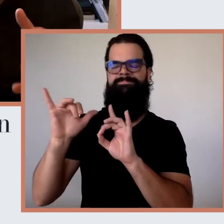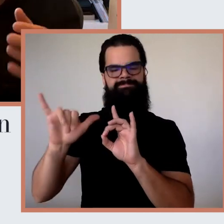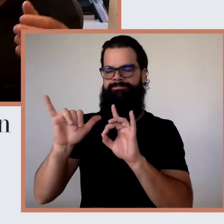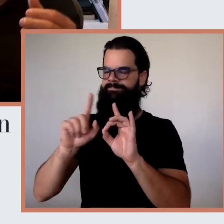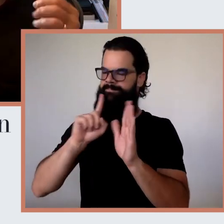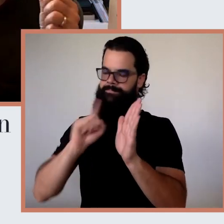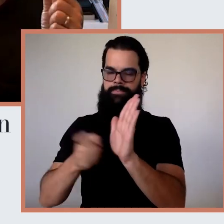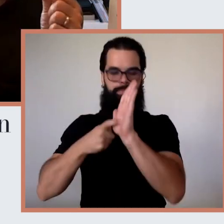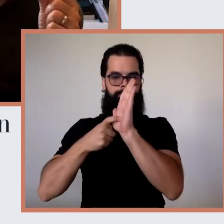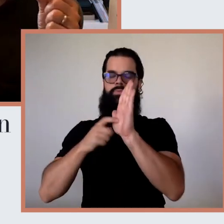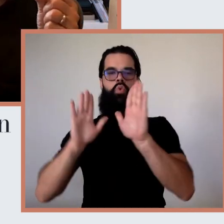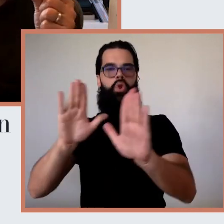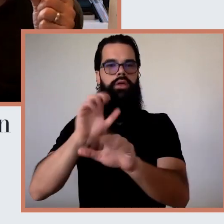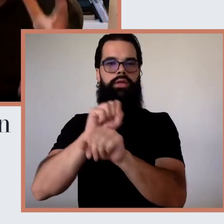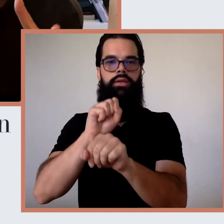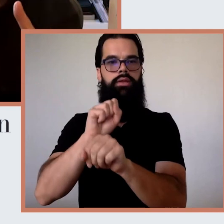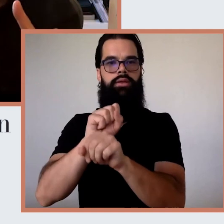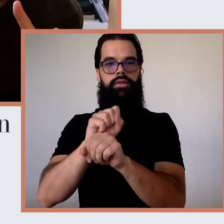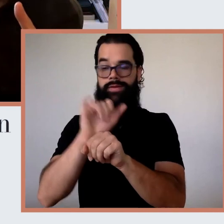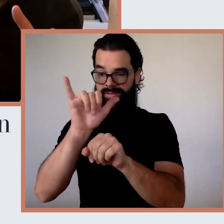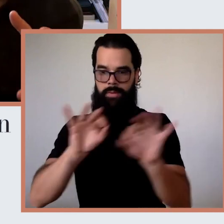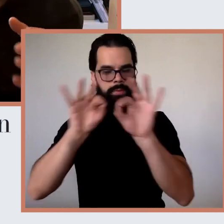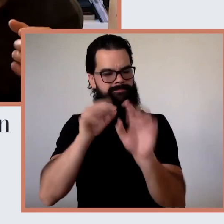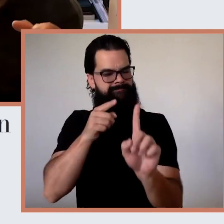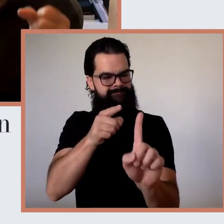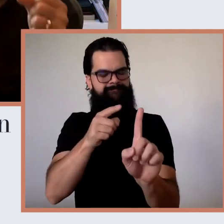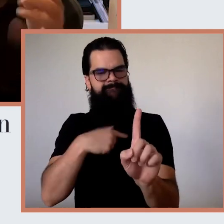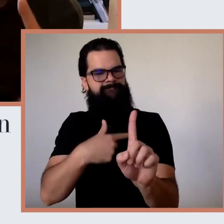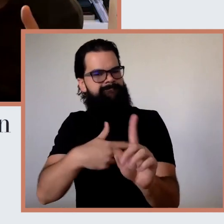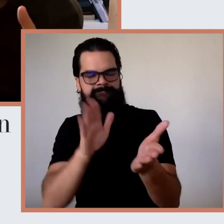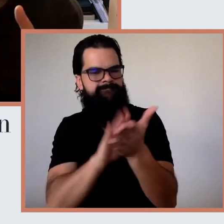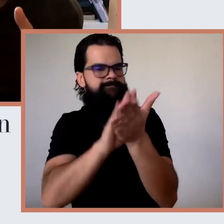I'm gonna demand great work from you,